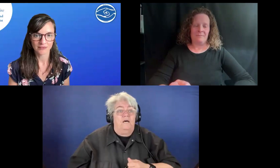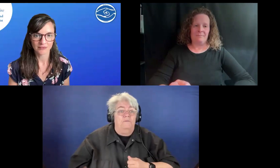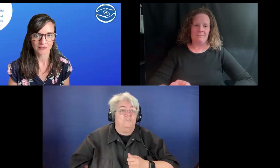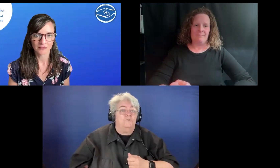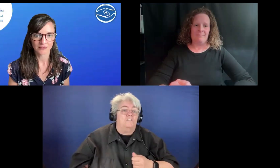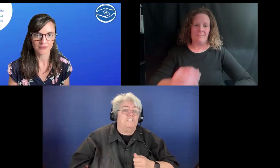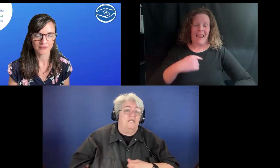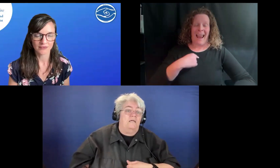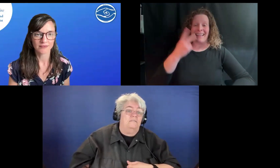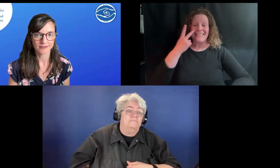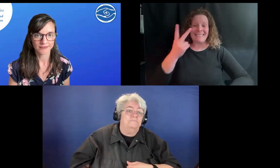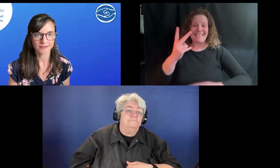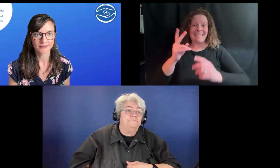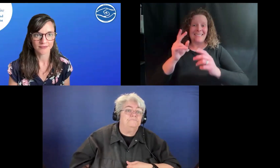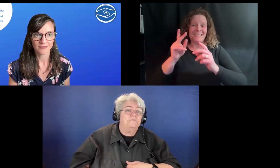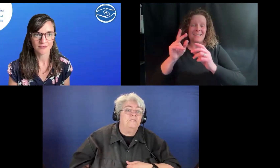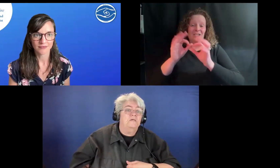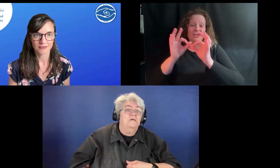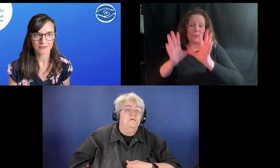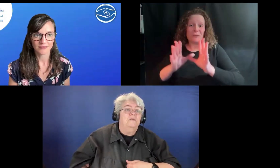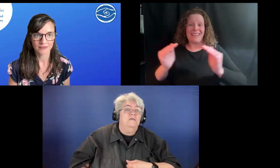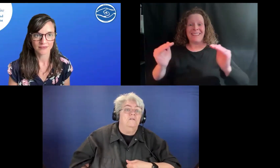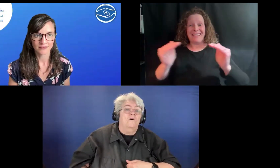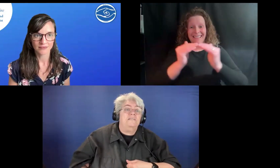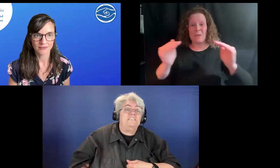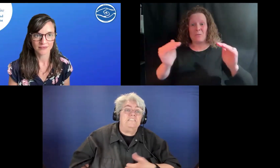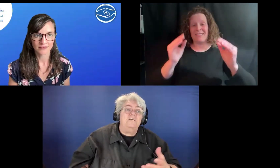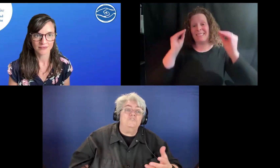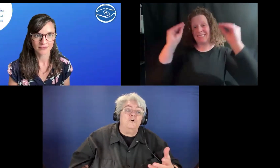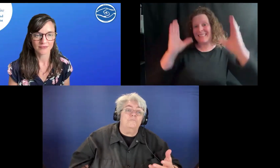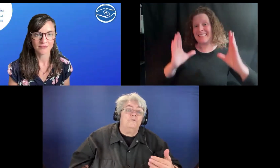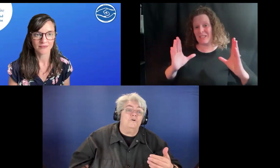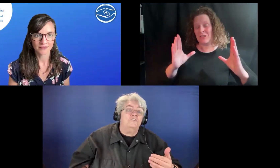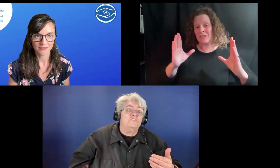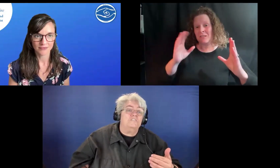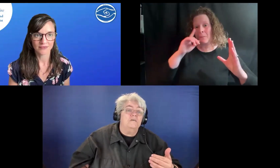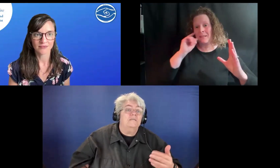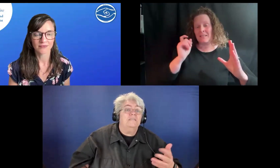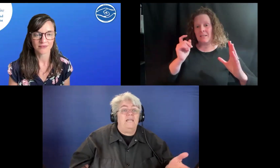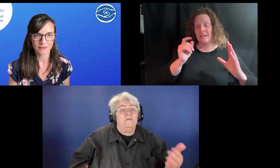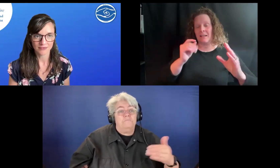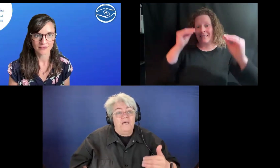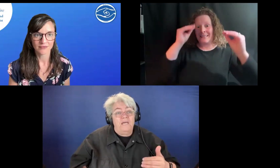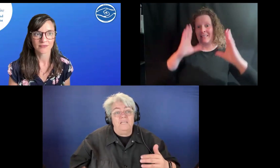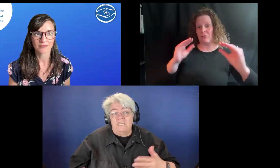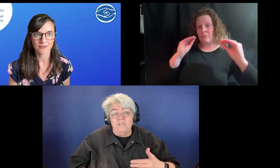they come into our setting. I see interpreters getting paid